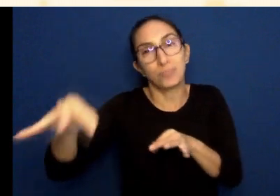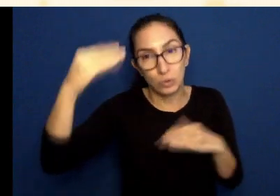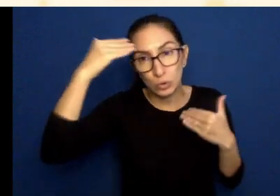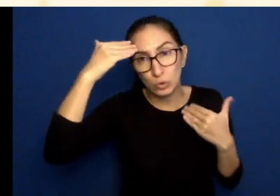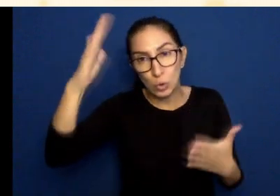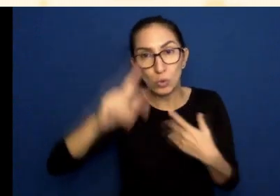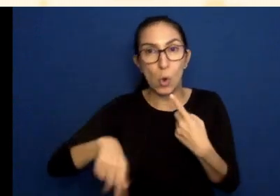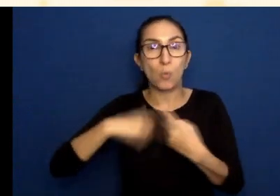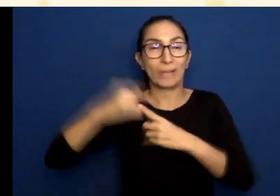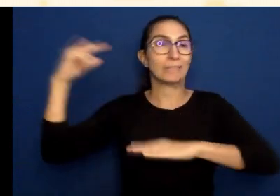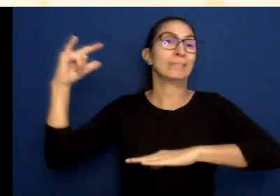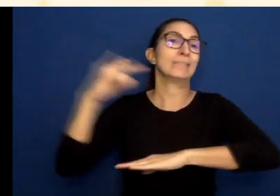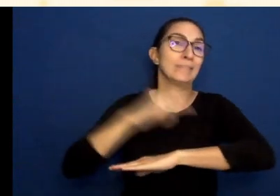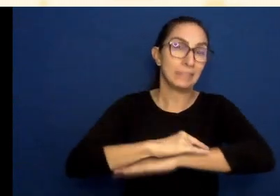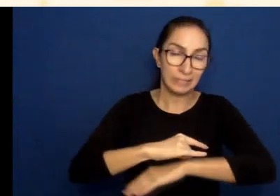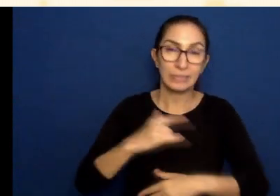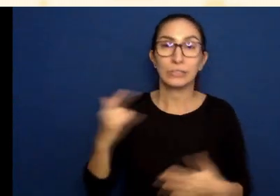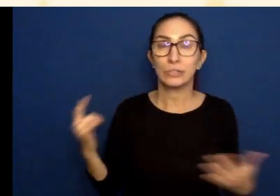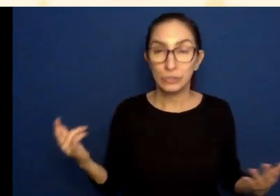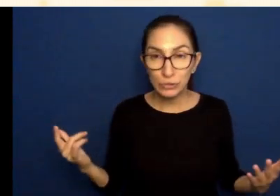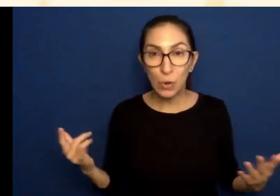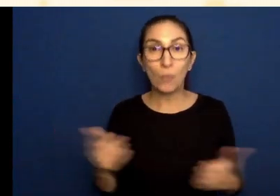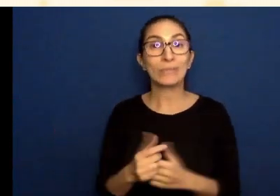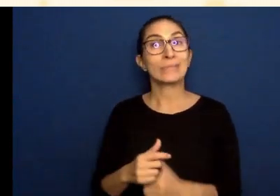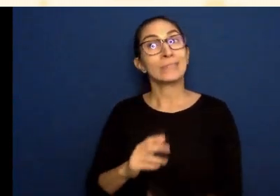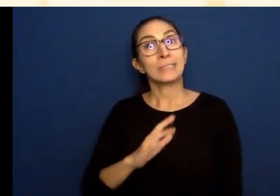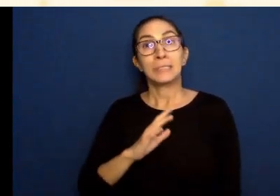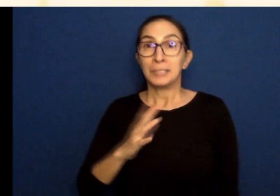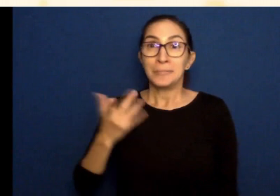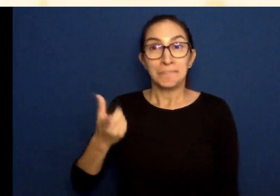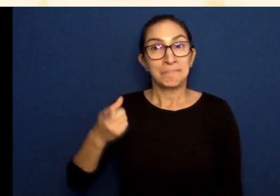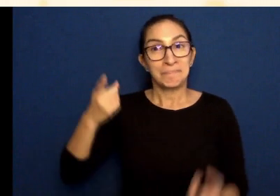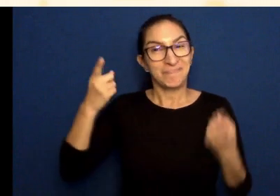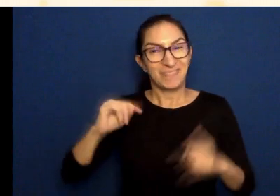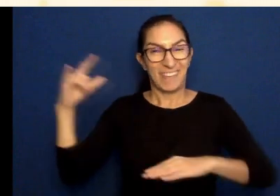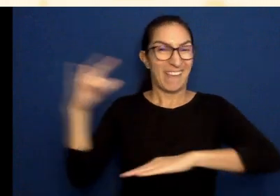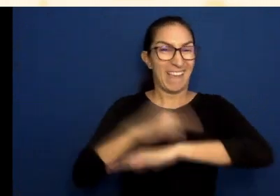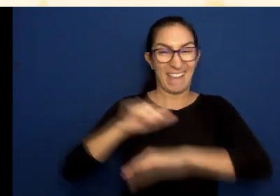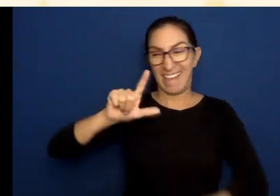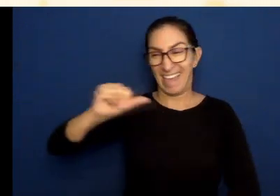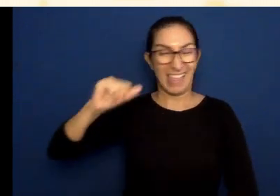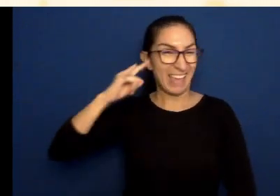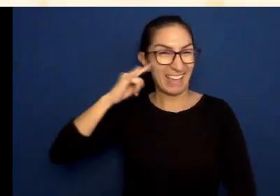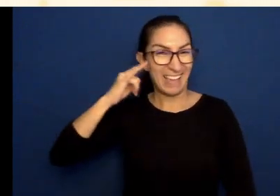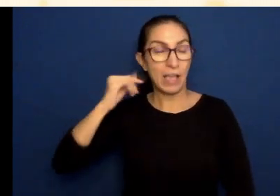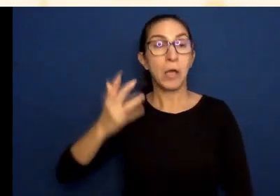for an hour or two, waiting for a gate to become available, because of the winds and things, they wouldn't know exactly